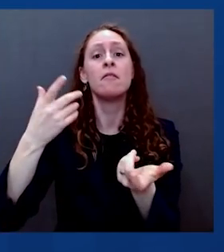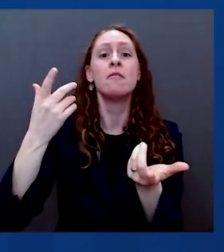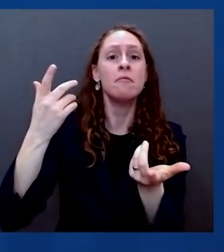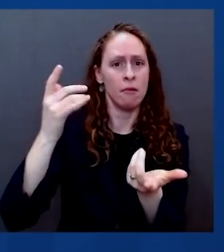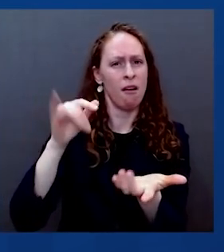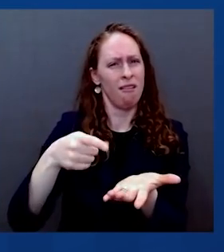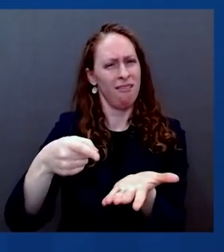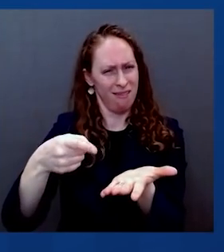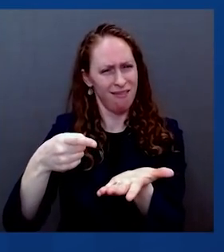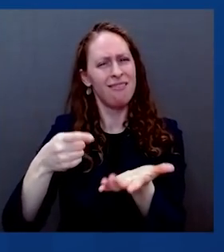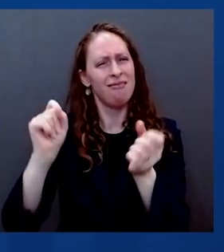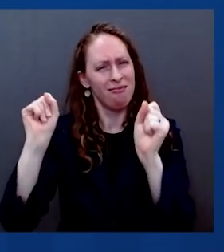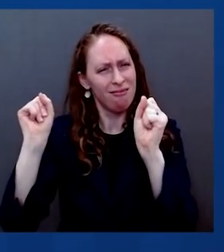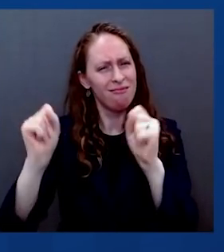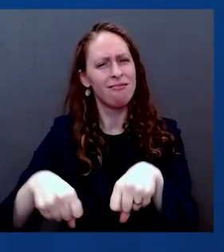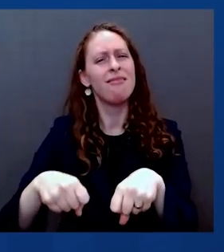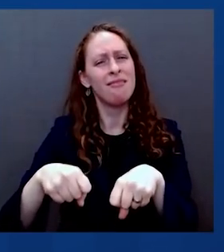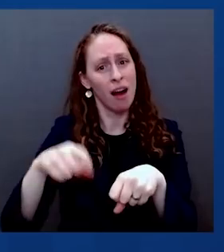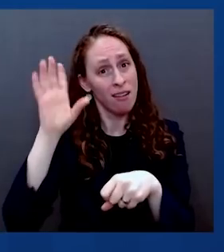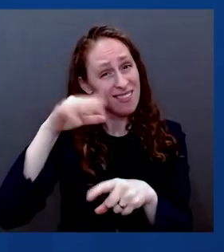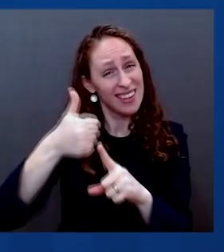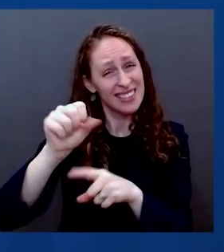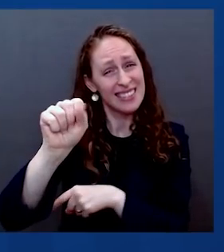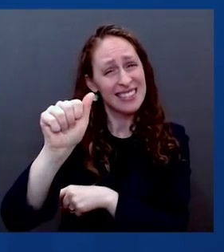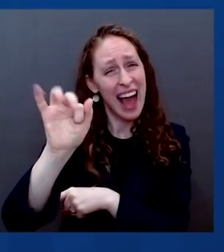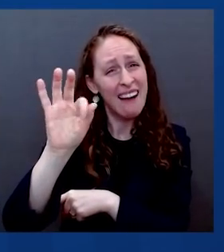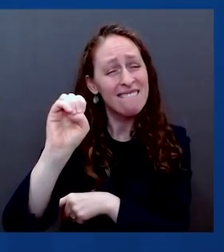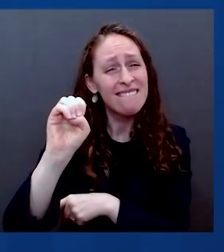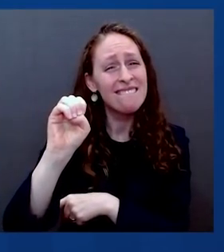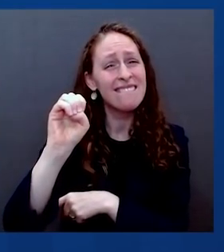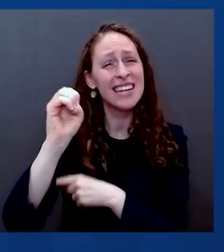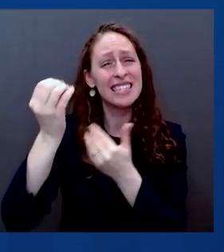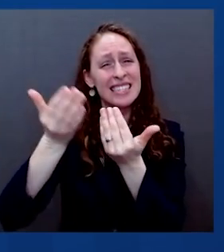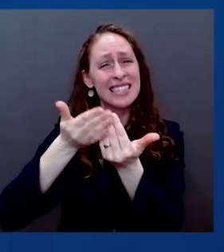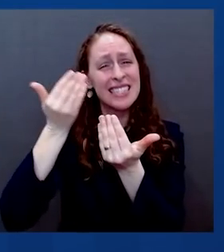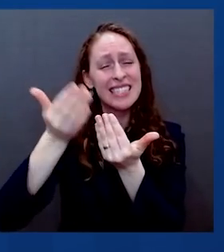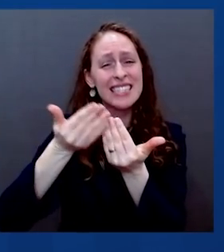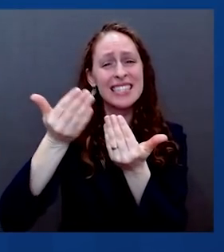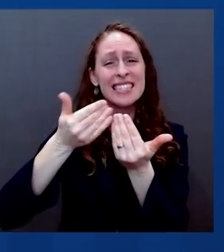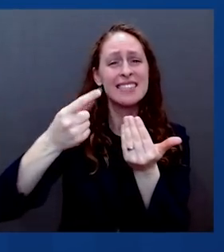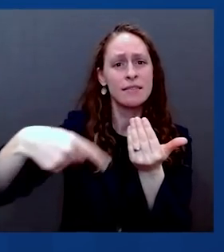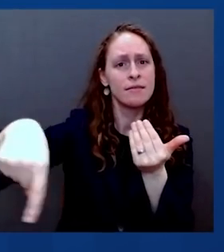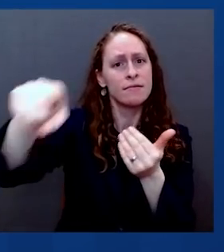and the hours you can use them. Taking away the options has a predictable effect: